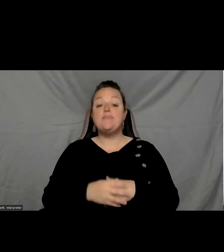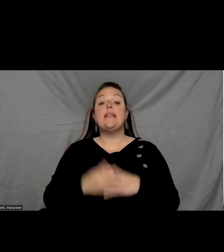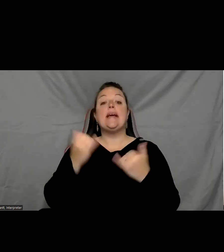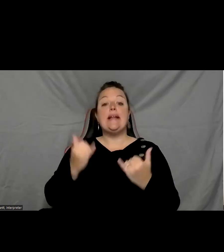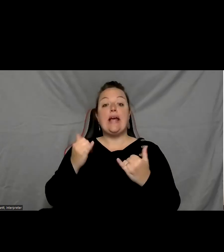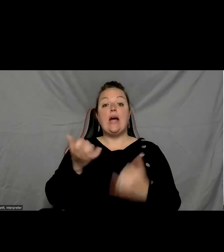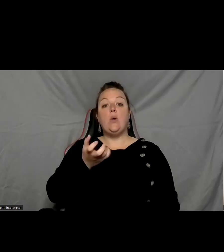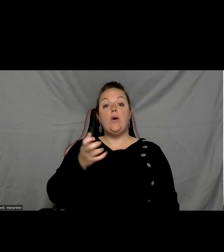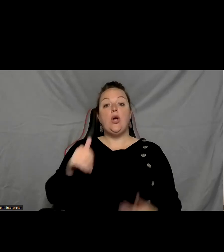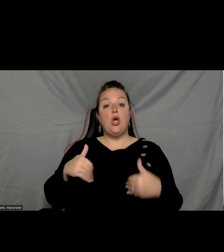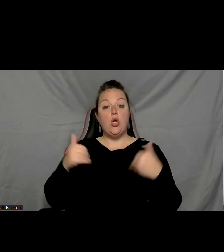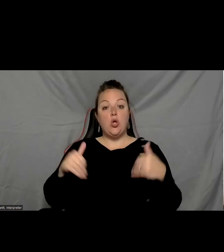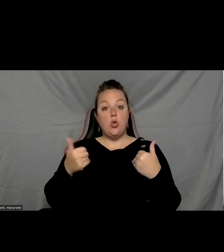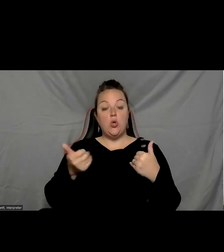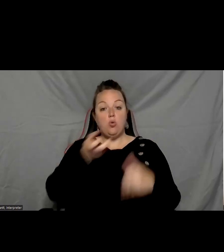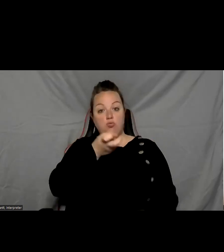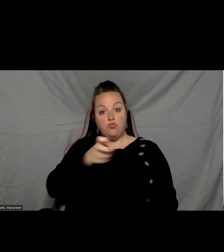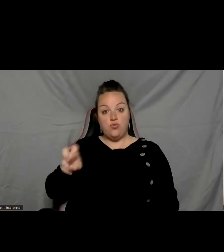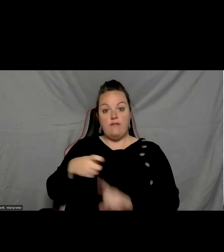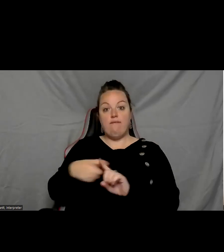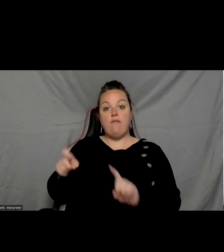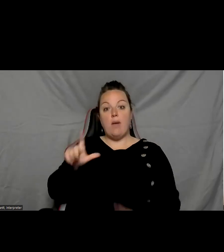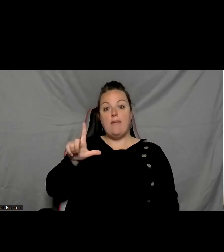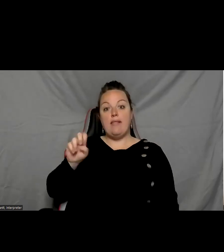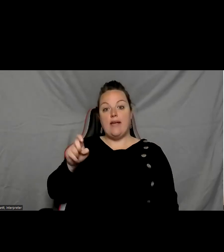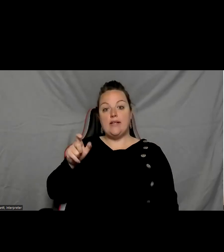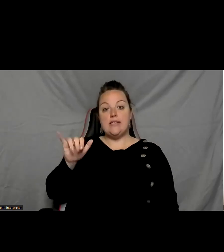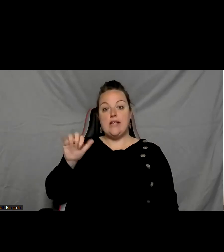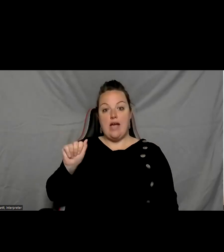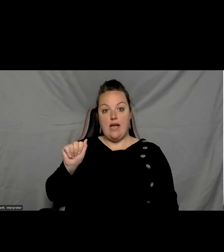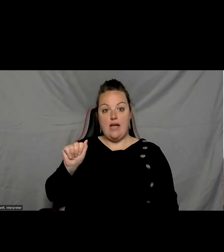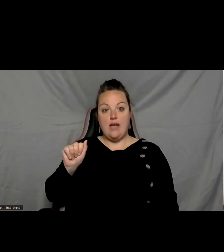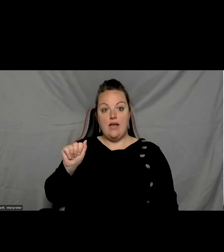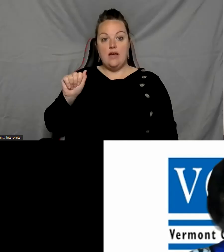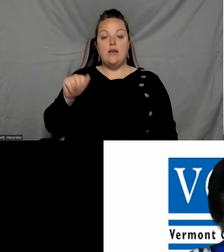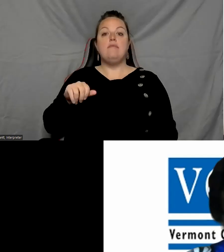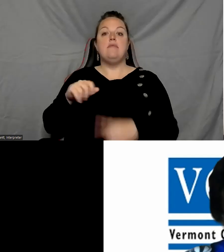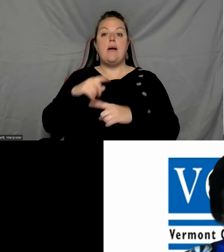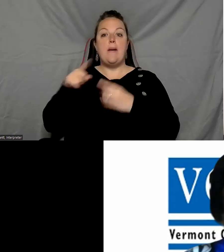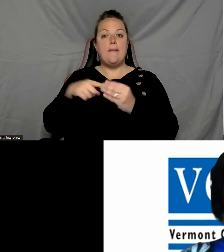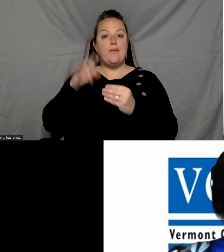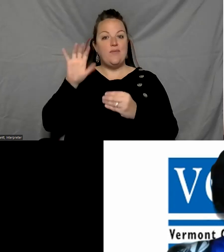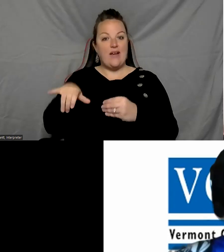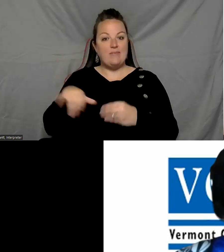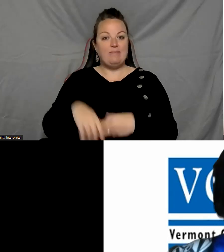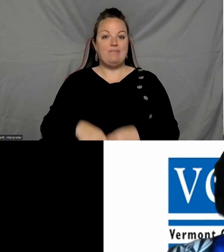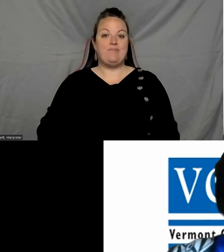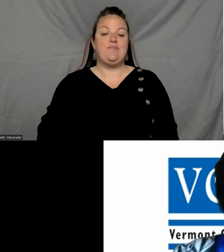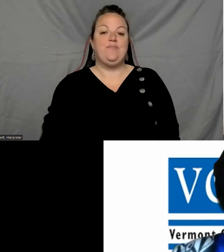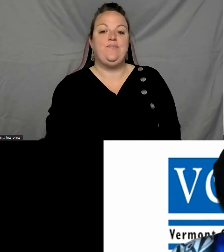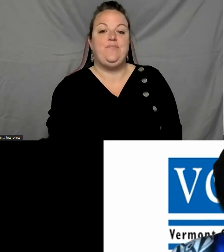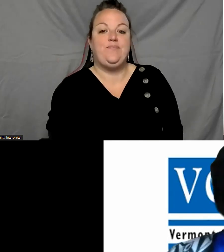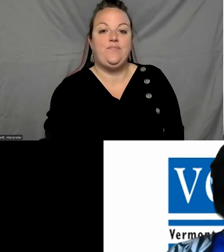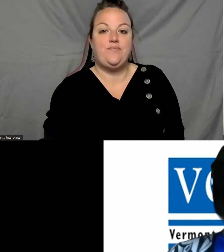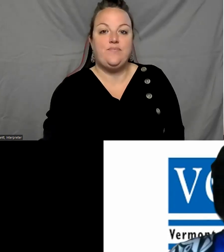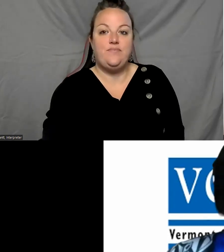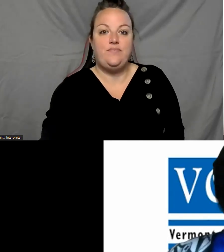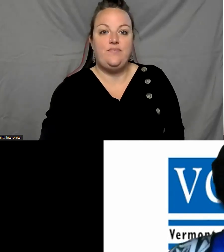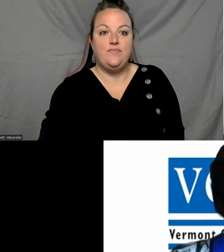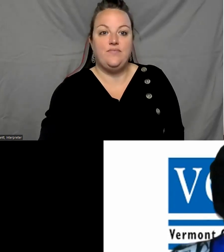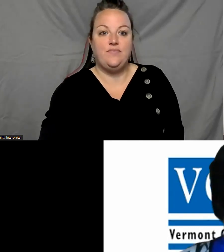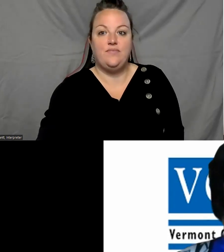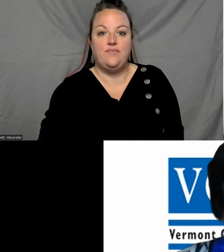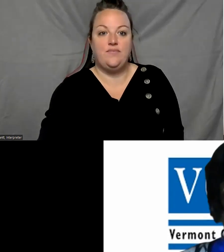and we're going to hear from Lexia about that. >> Thank you, Karen. Hi, everyone, my name